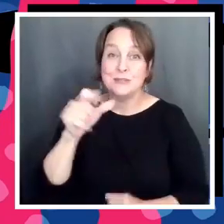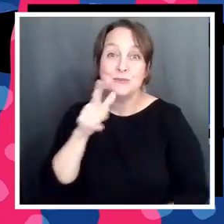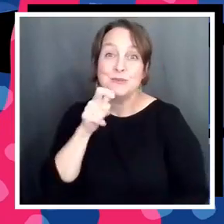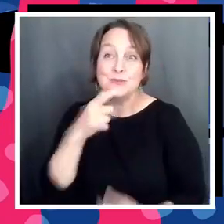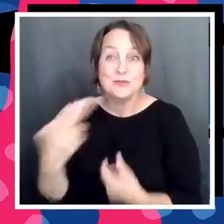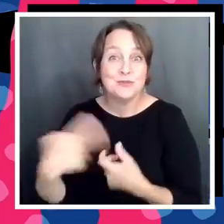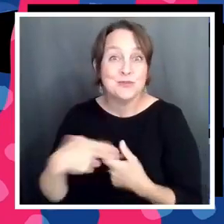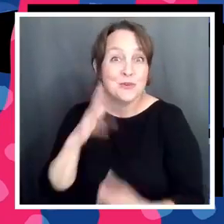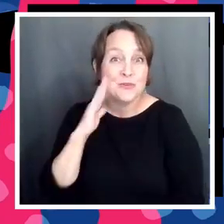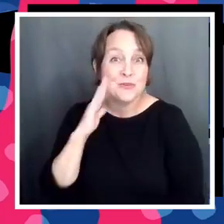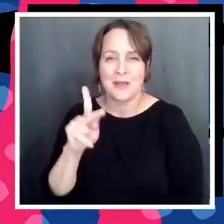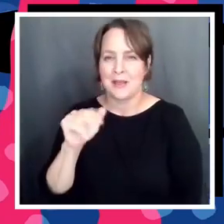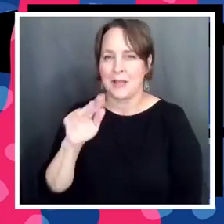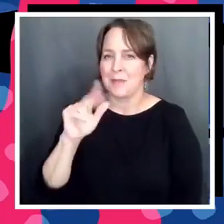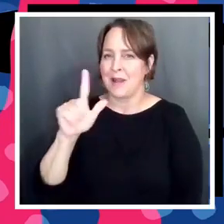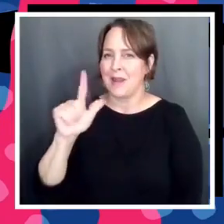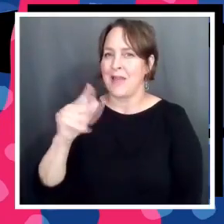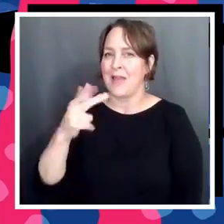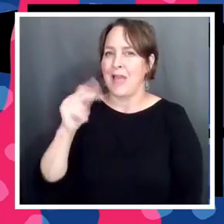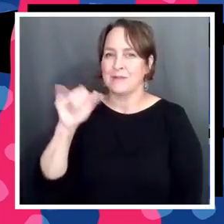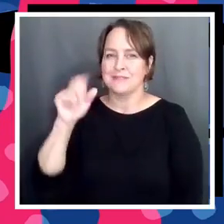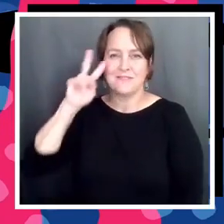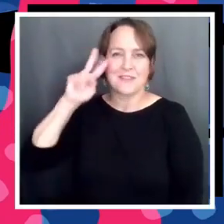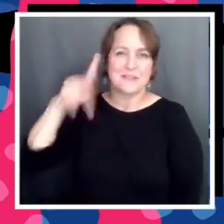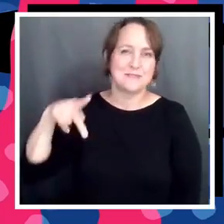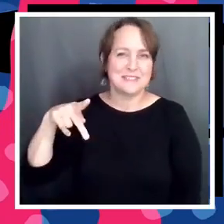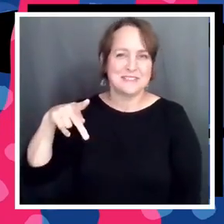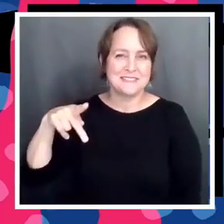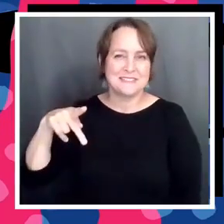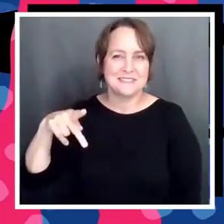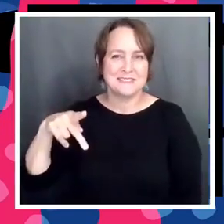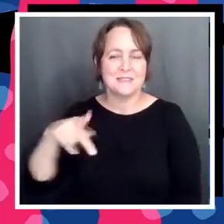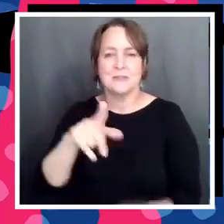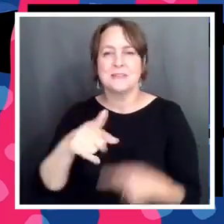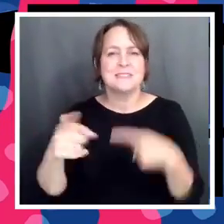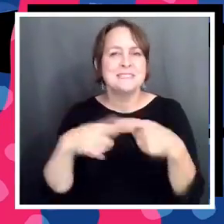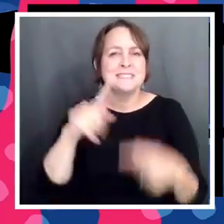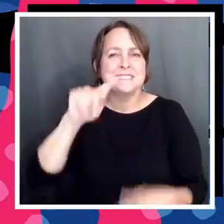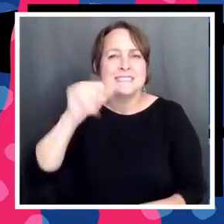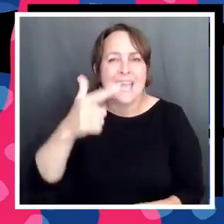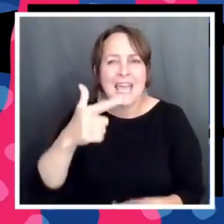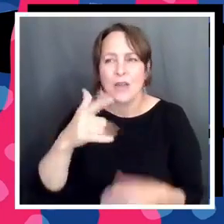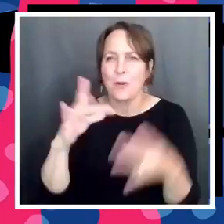WANT TO REMIND YOU WE HAVE A VERY SPECIAL GUEST COMING UP. I GUESSED HE SPENDS A LOT OF